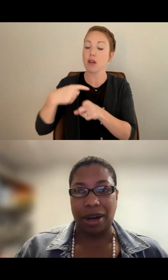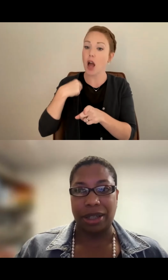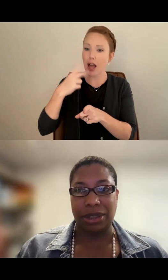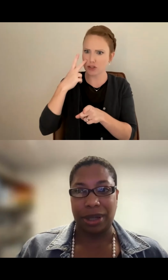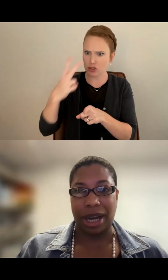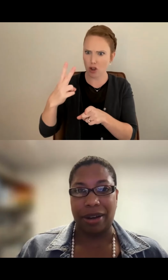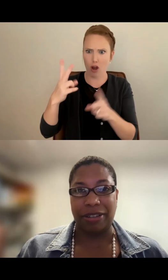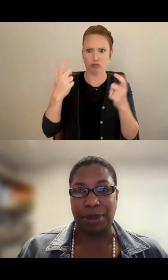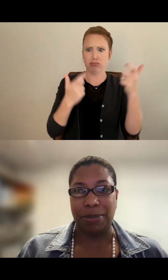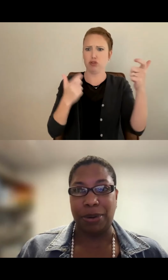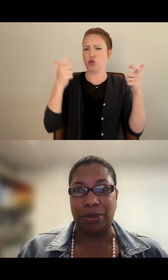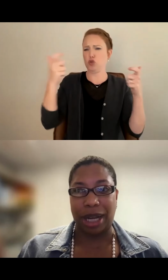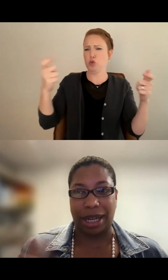large crowd of people running.